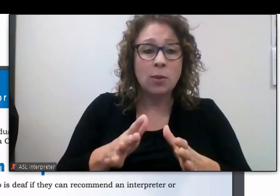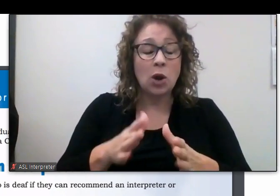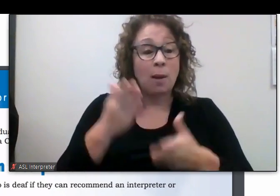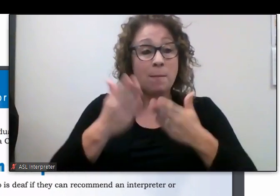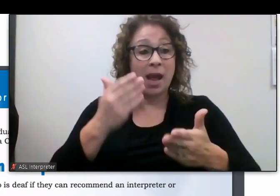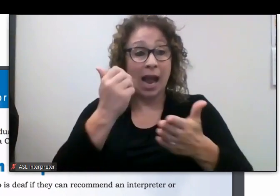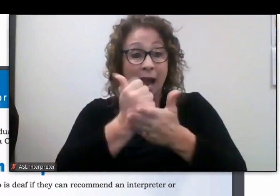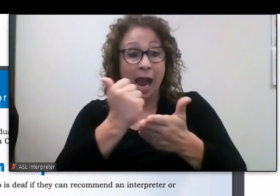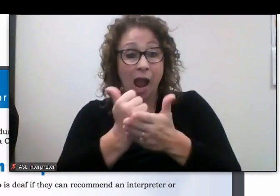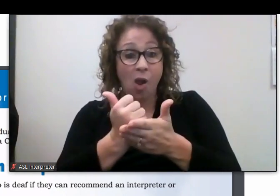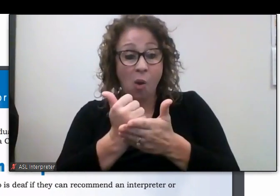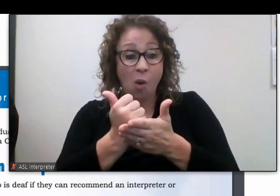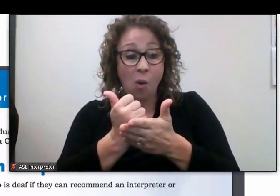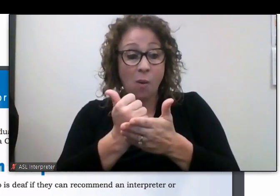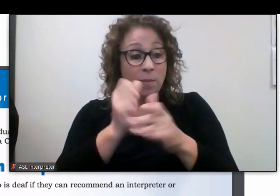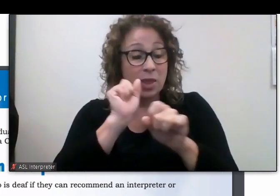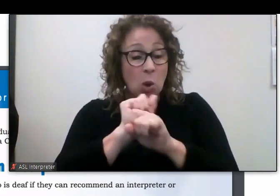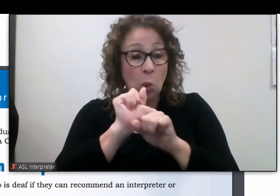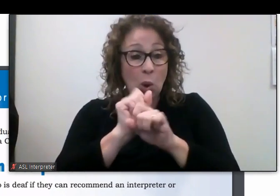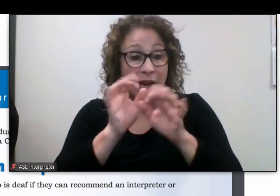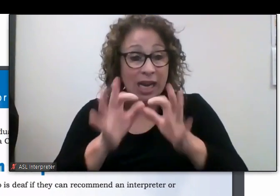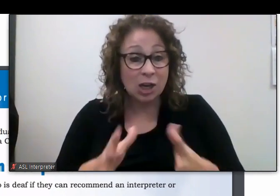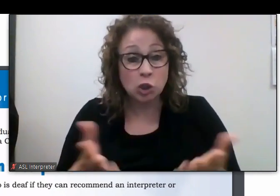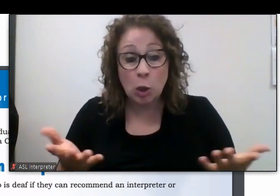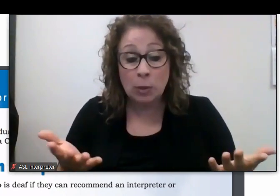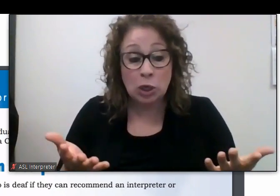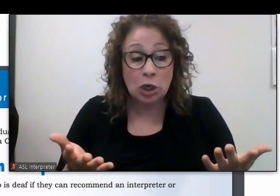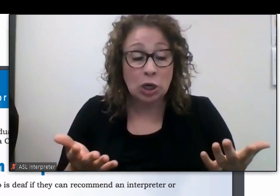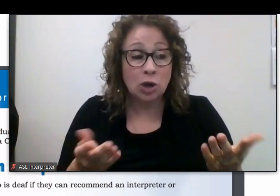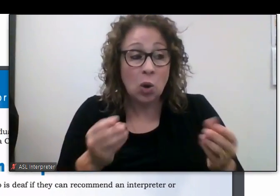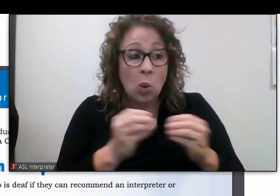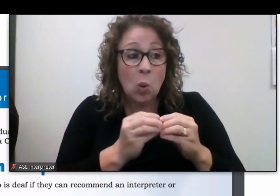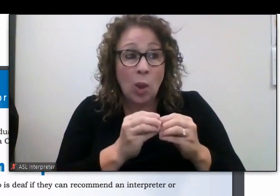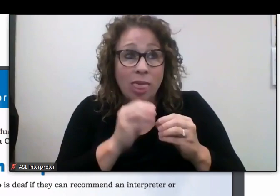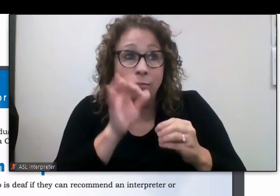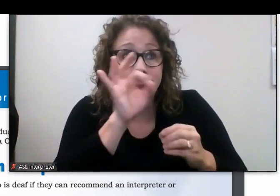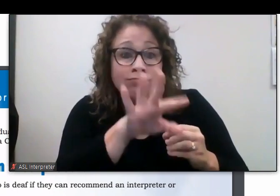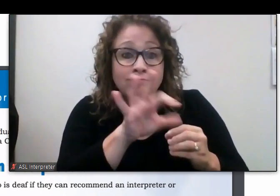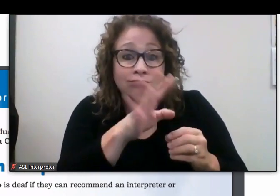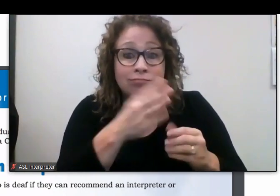the working interpreter with things that interpreter might have missed.